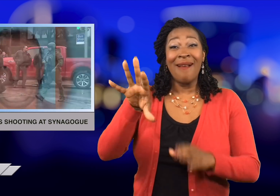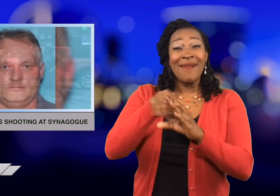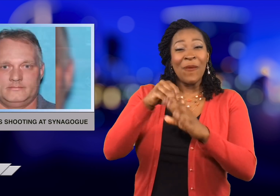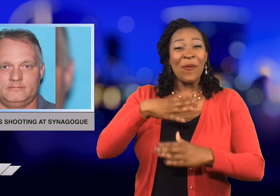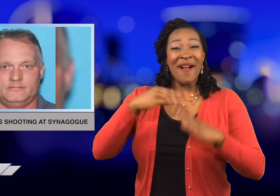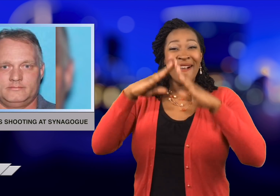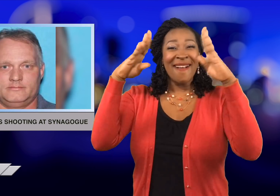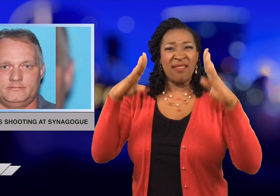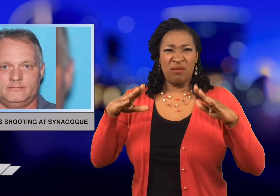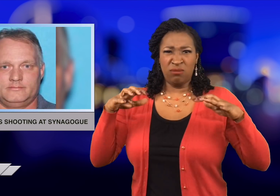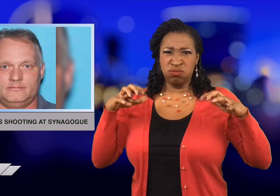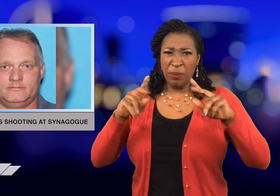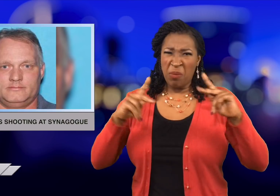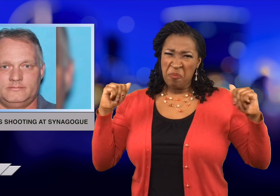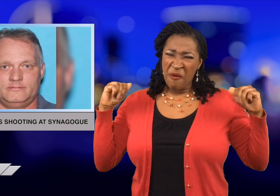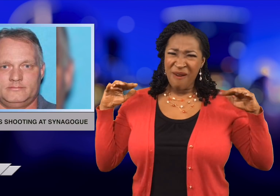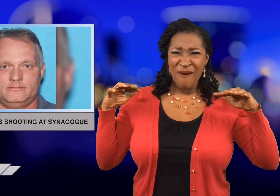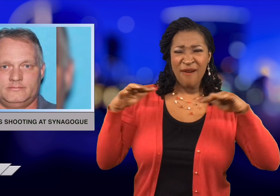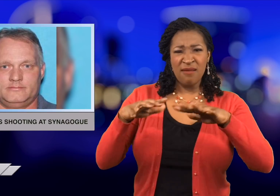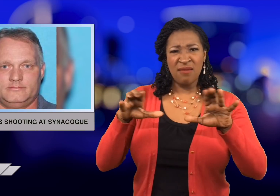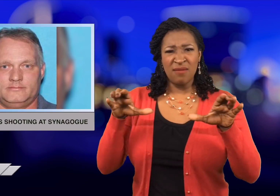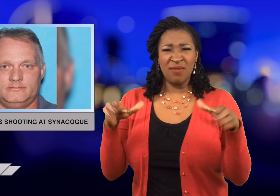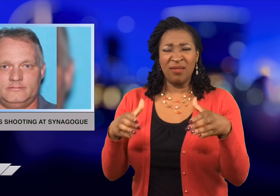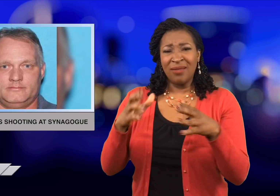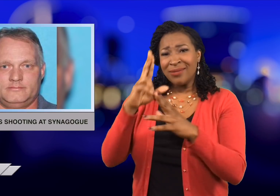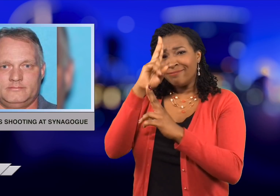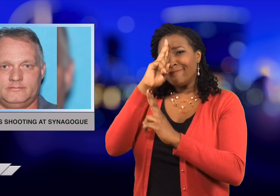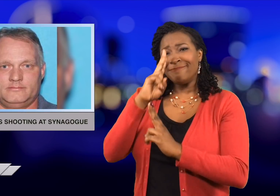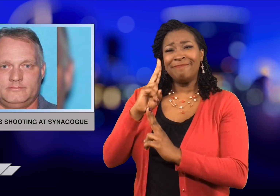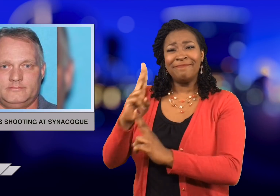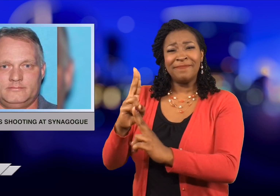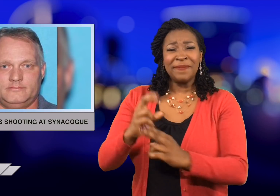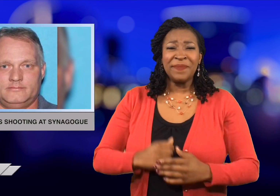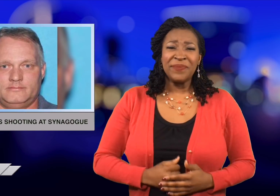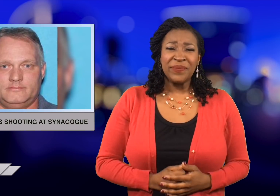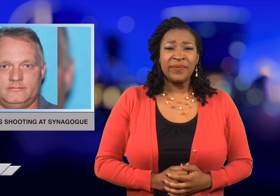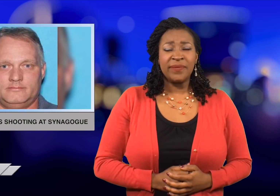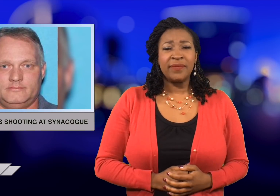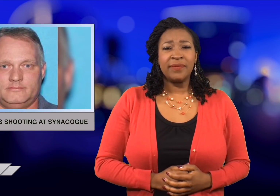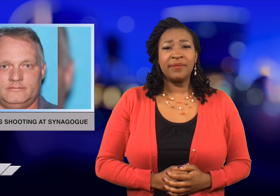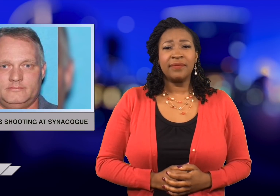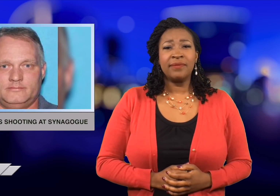He could face the death penalty if he is convicted of a hate crime.